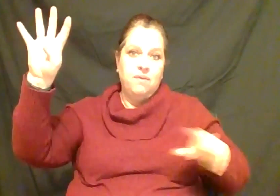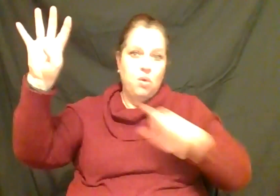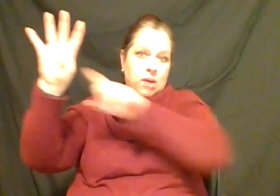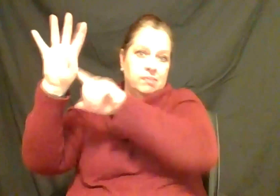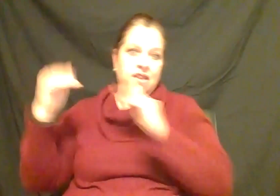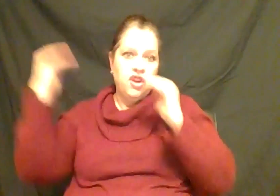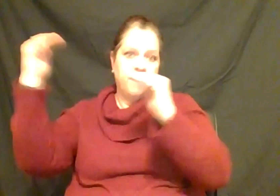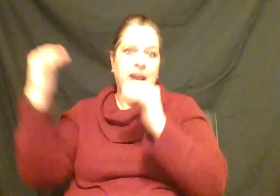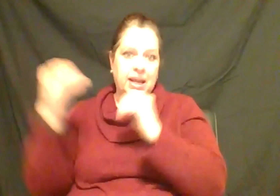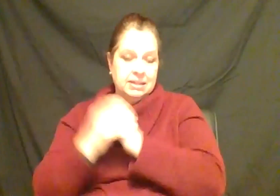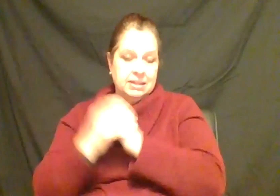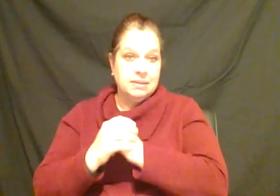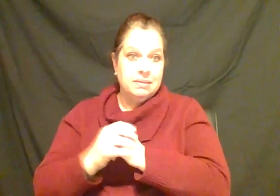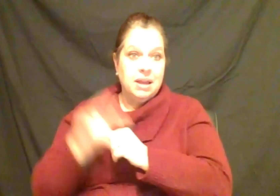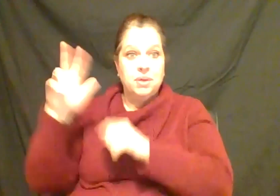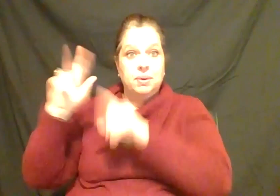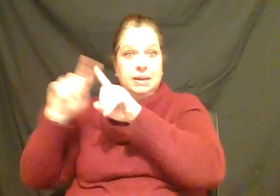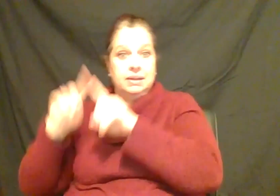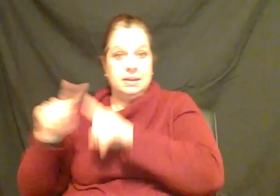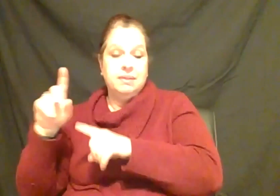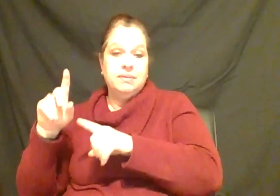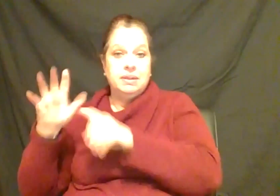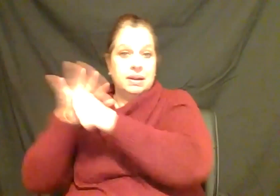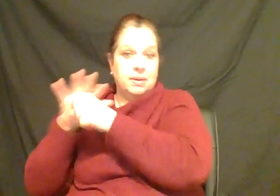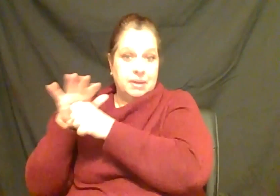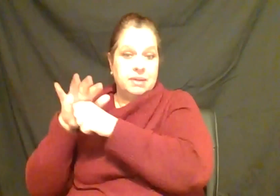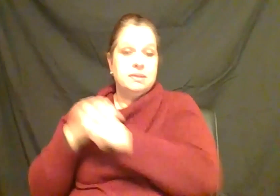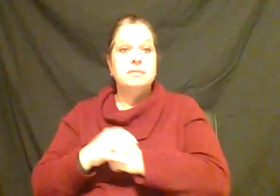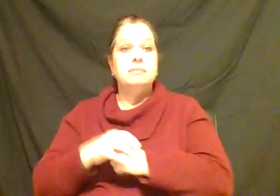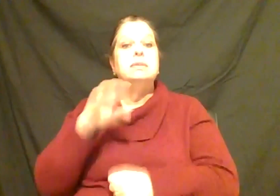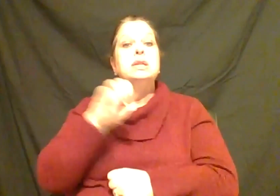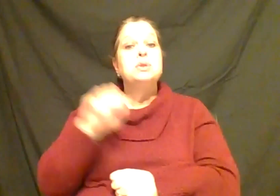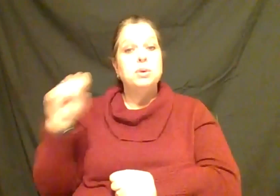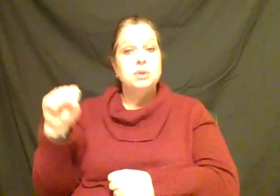in three disciplines for the advanced studies diploma and then for social studies it's one